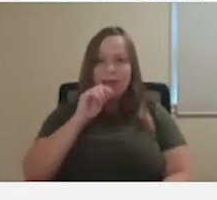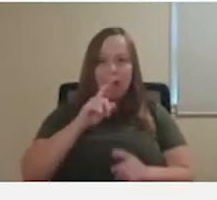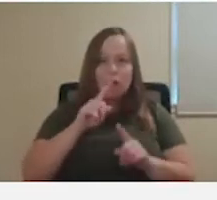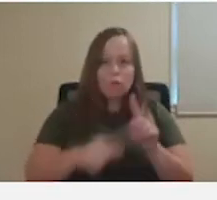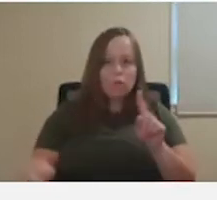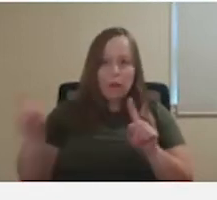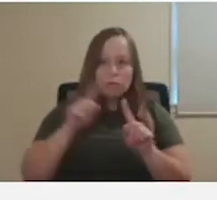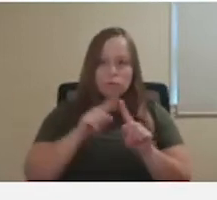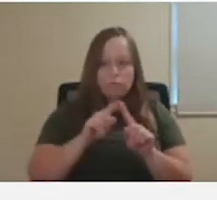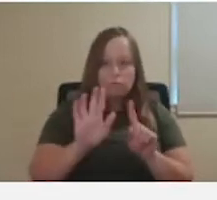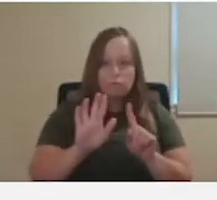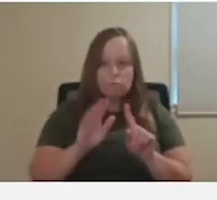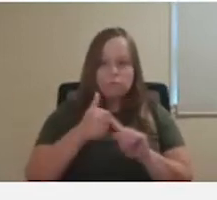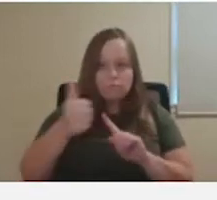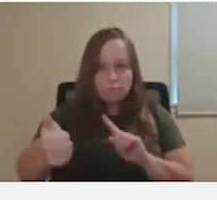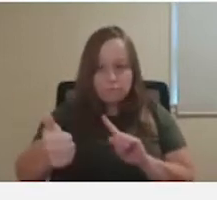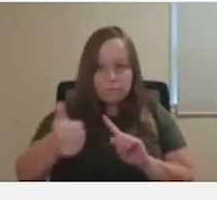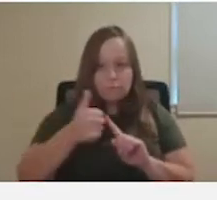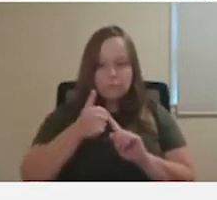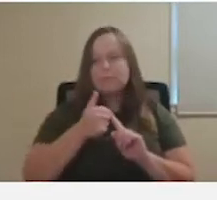are some potential legality issues